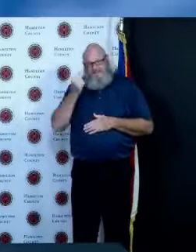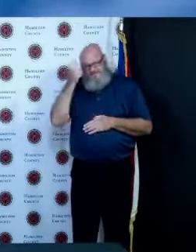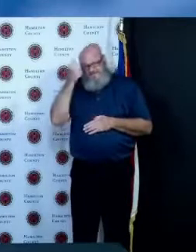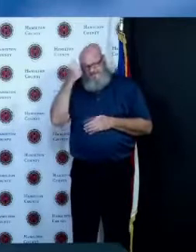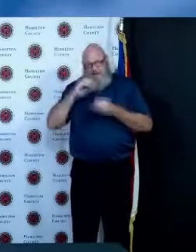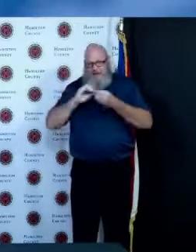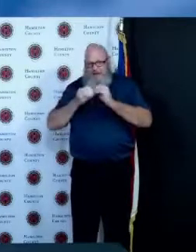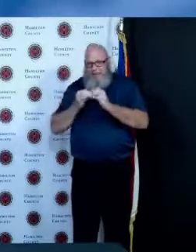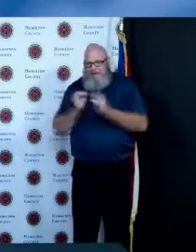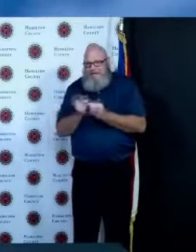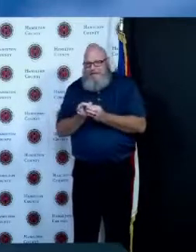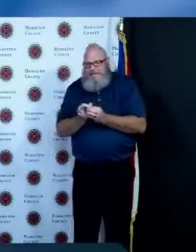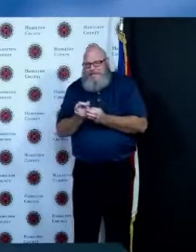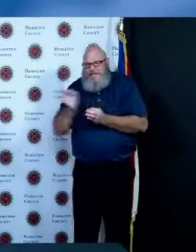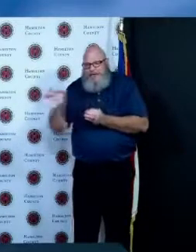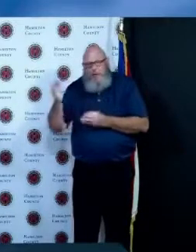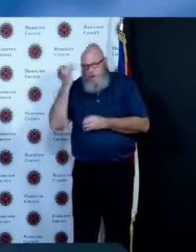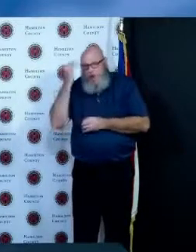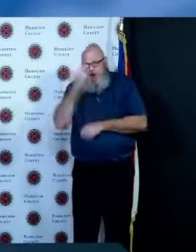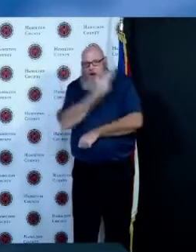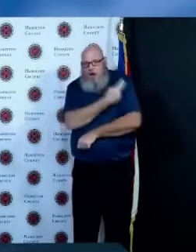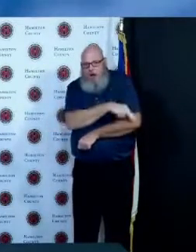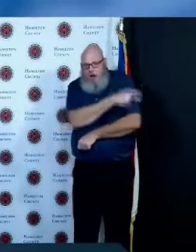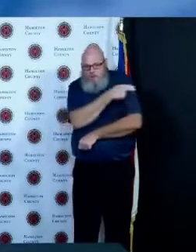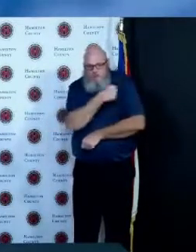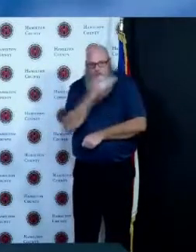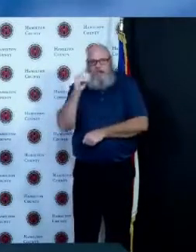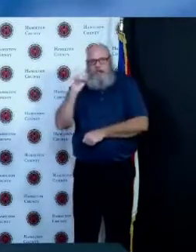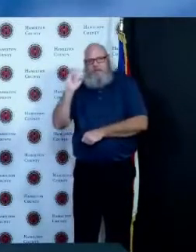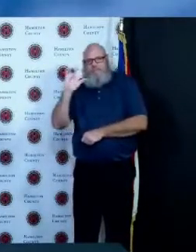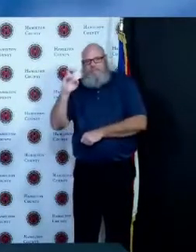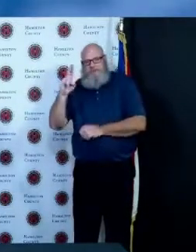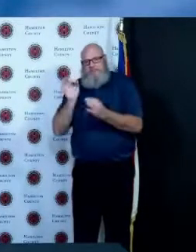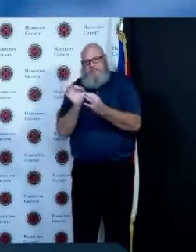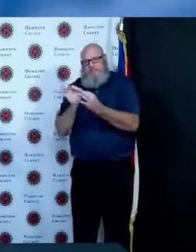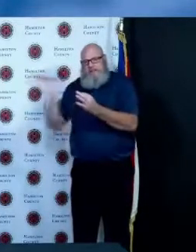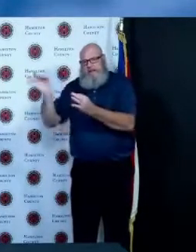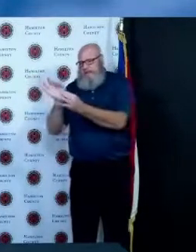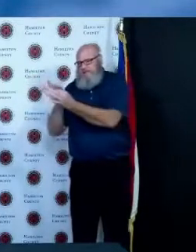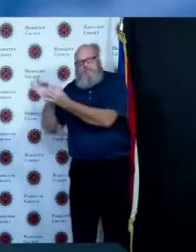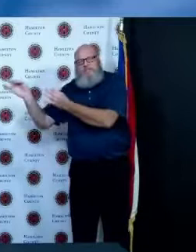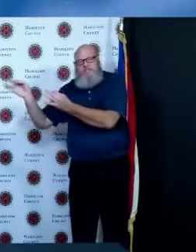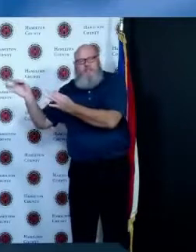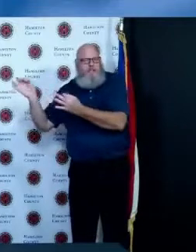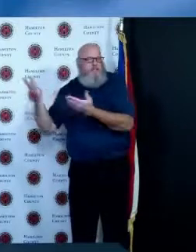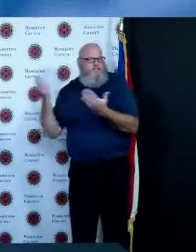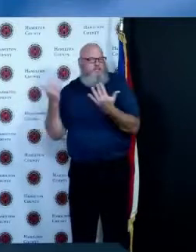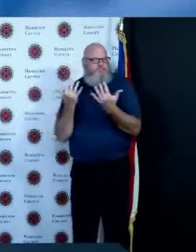watching this number closely over the last month hospitalizations have calmed down but they have